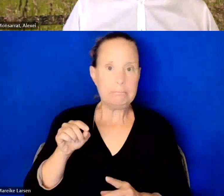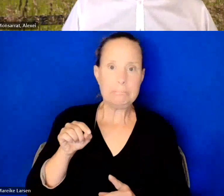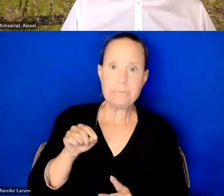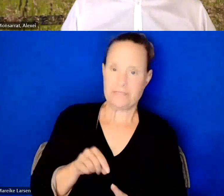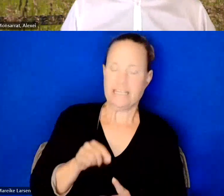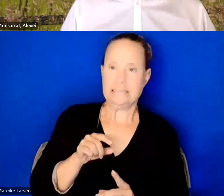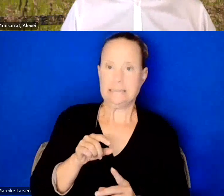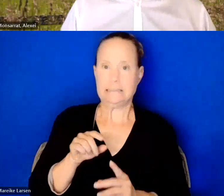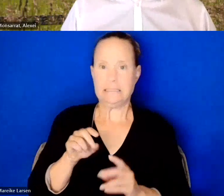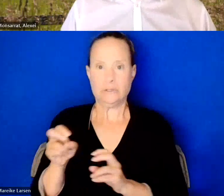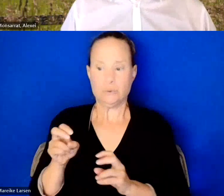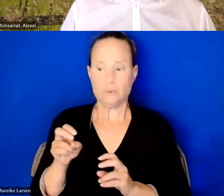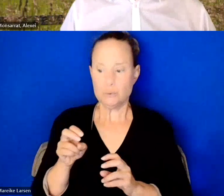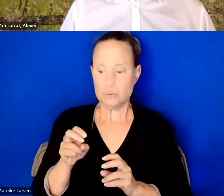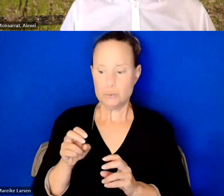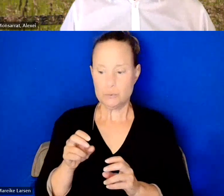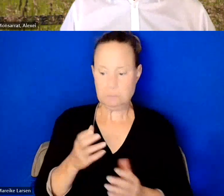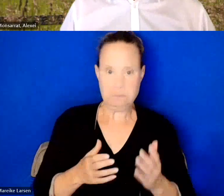You know, not not possible.